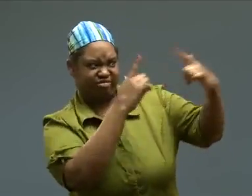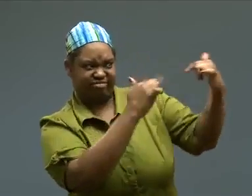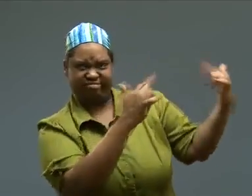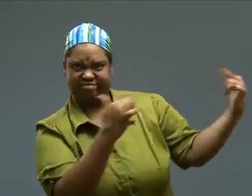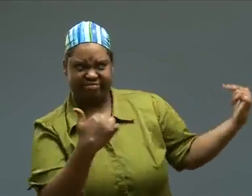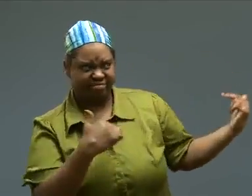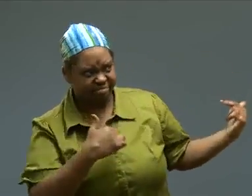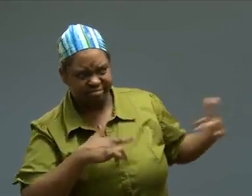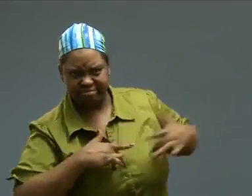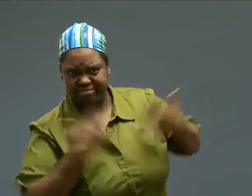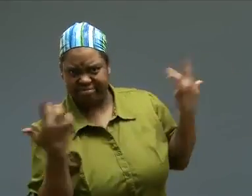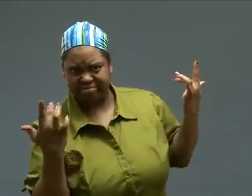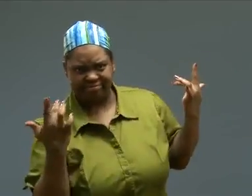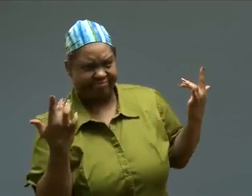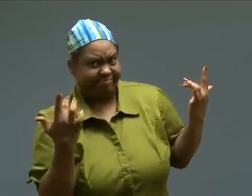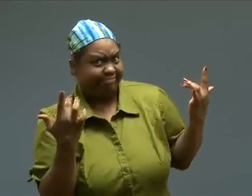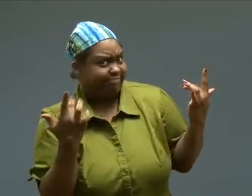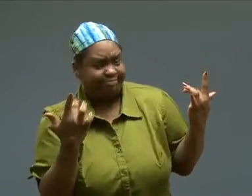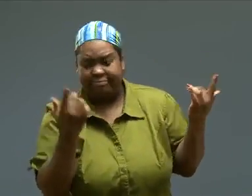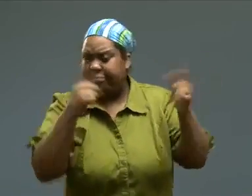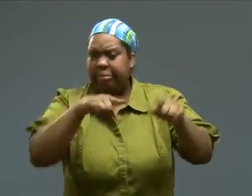There were a variety of people for whatever reason.